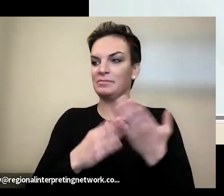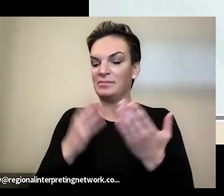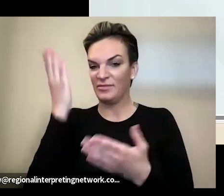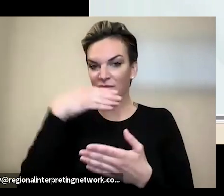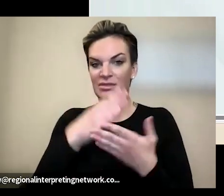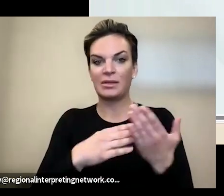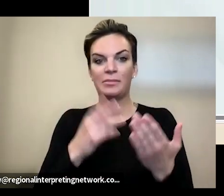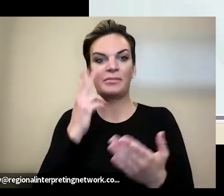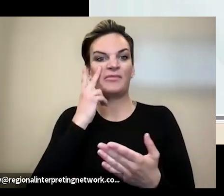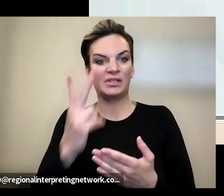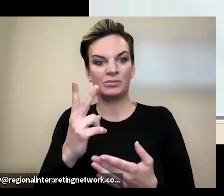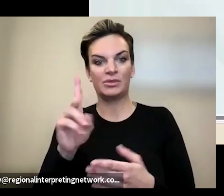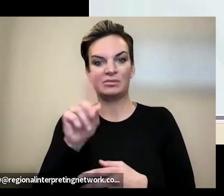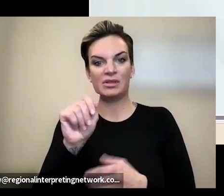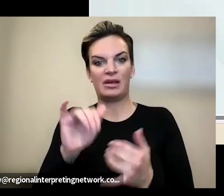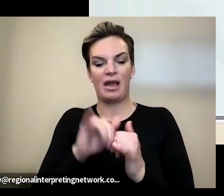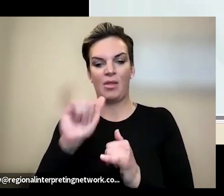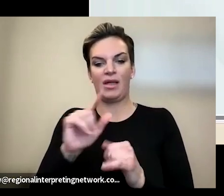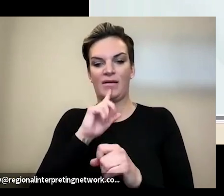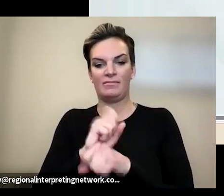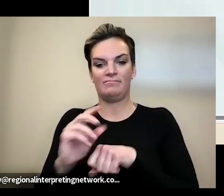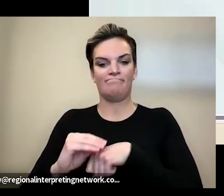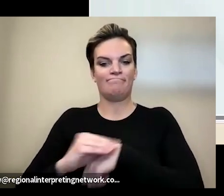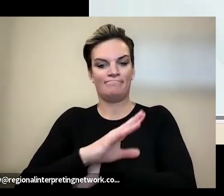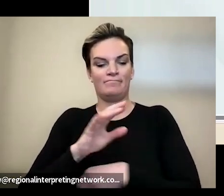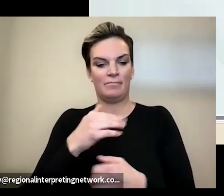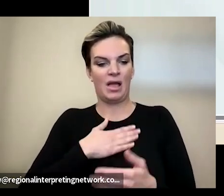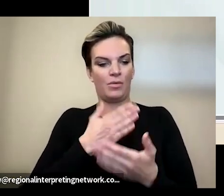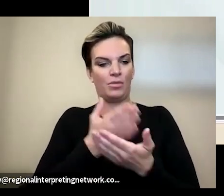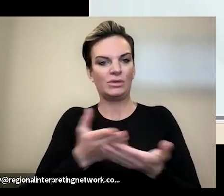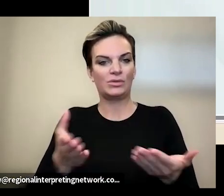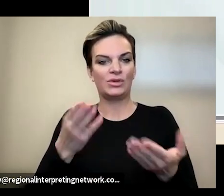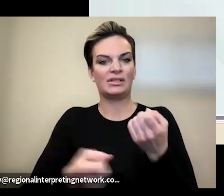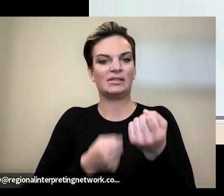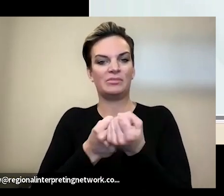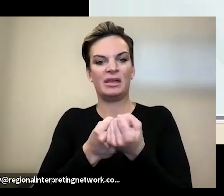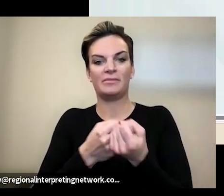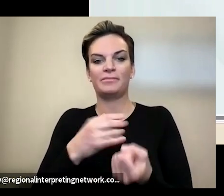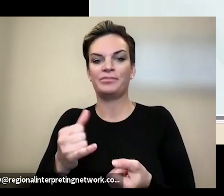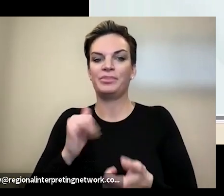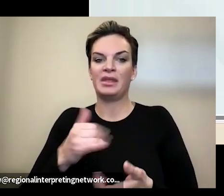and how do those translate into finding resources and support. The compassion and understanding that